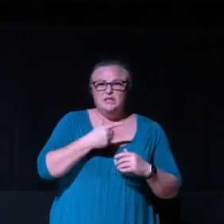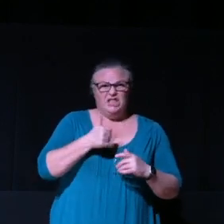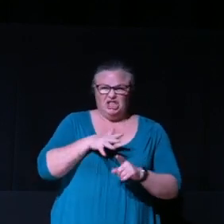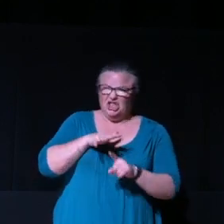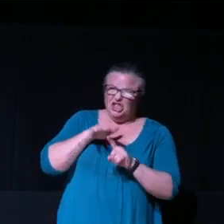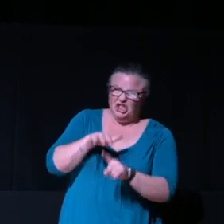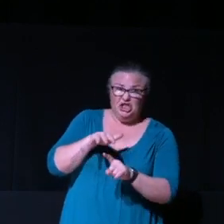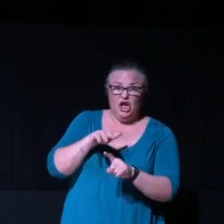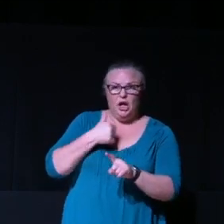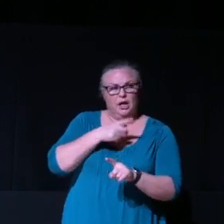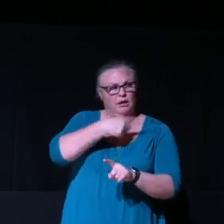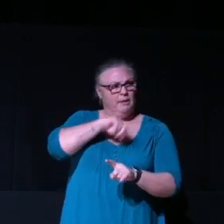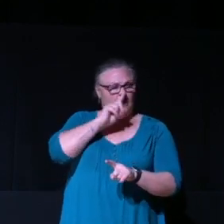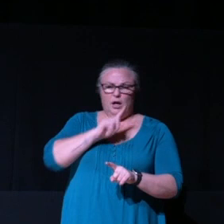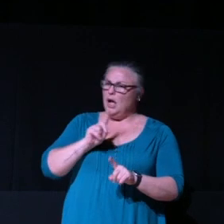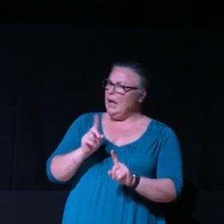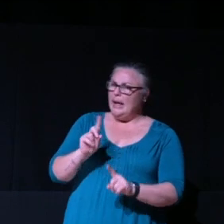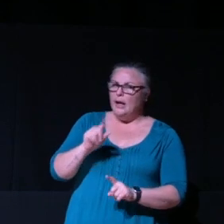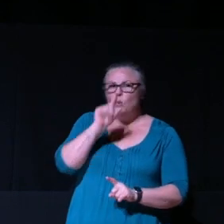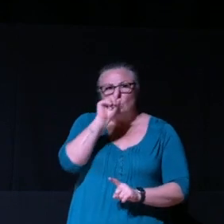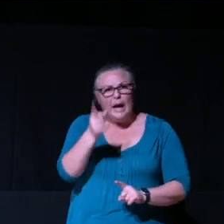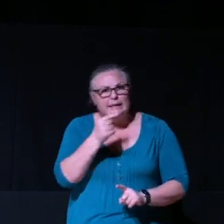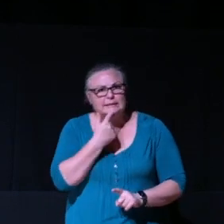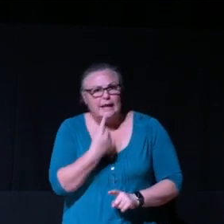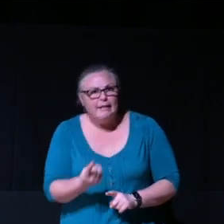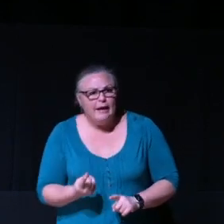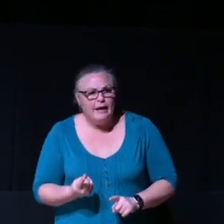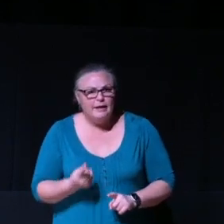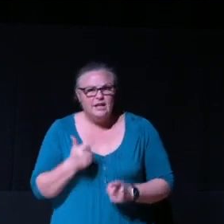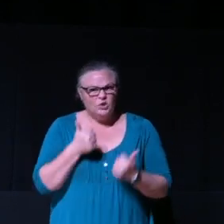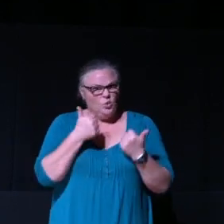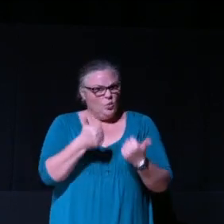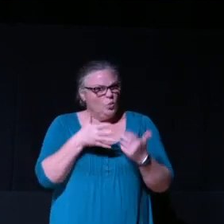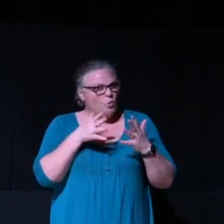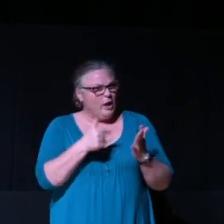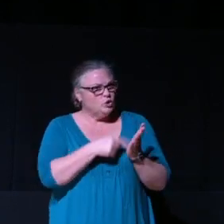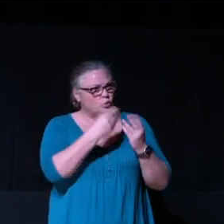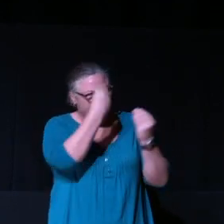as they say, perhaps opportunities for informing people some of these issues? Yeah, I think it depends on